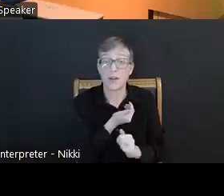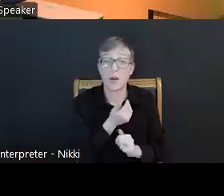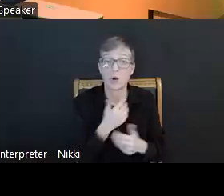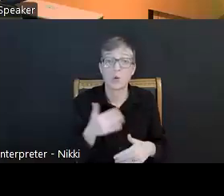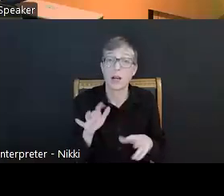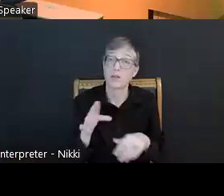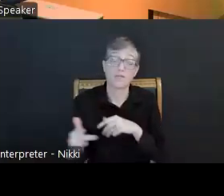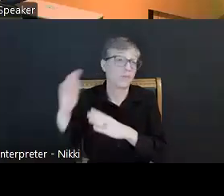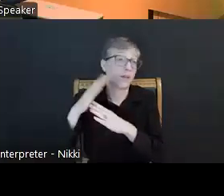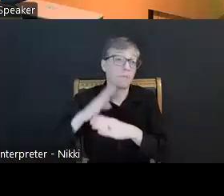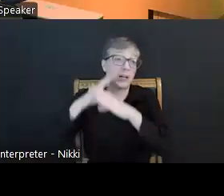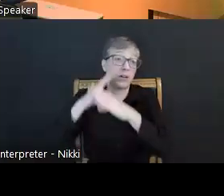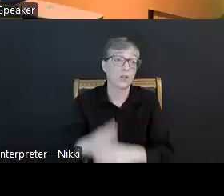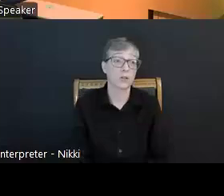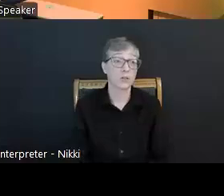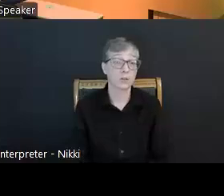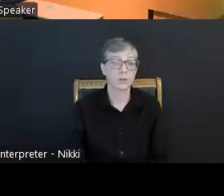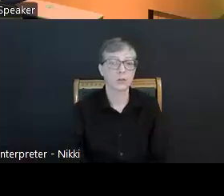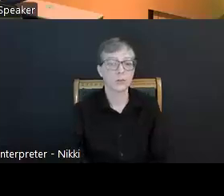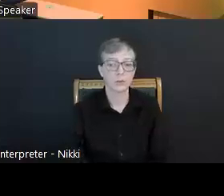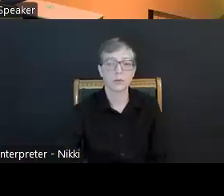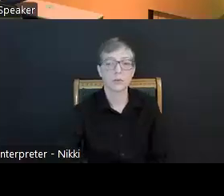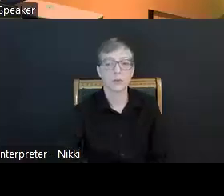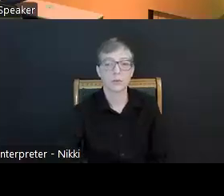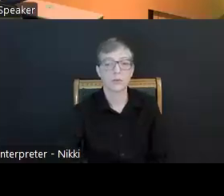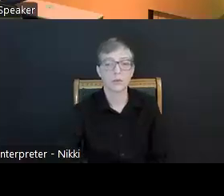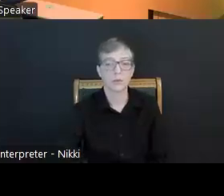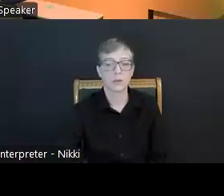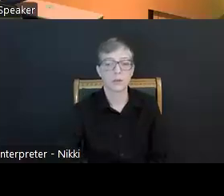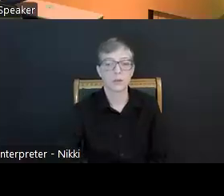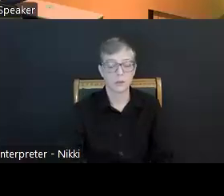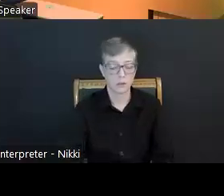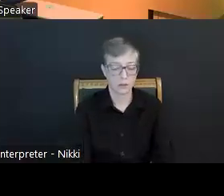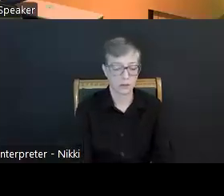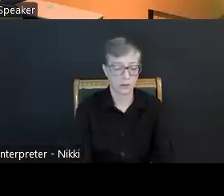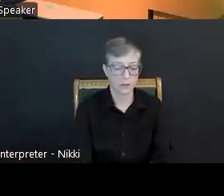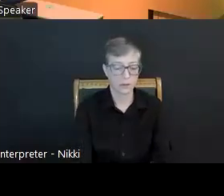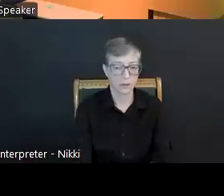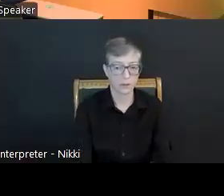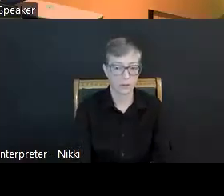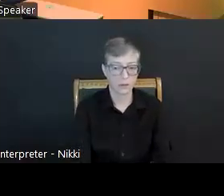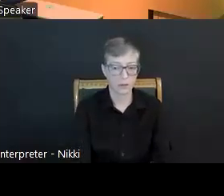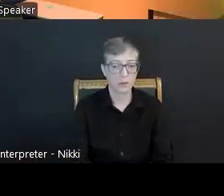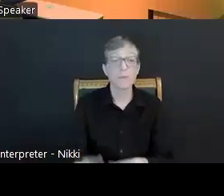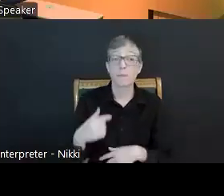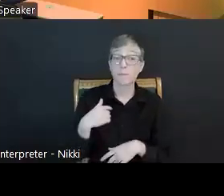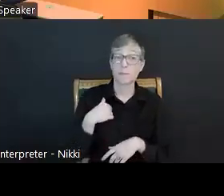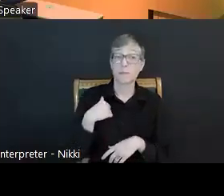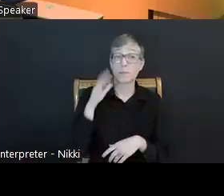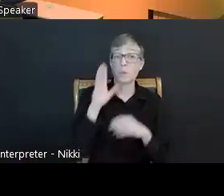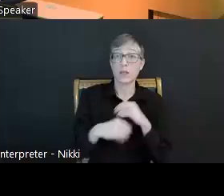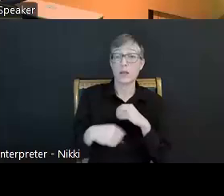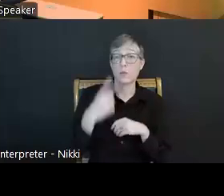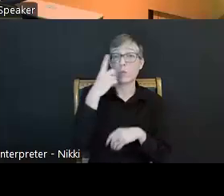too I'll ask also add to that that I had a patient who was a firefighter um and recognizing that if